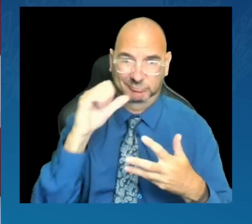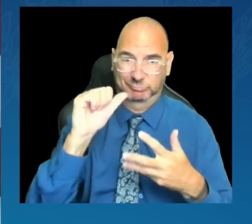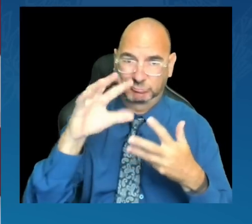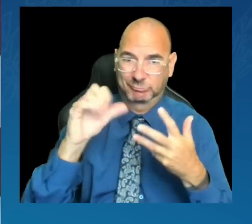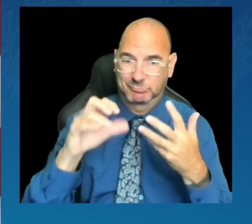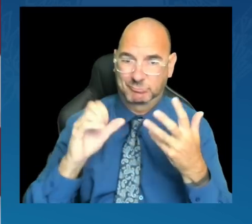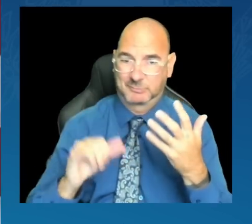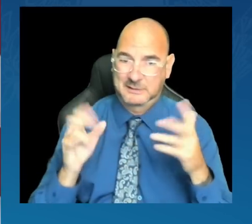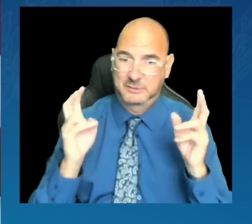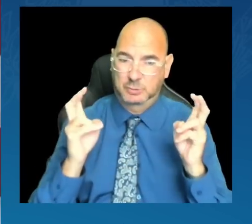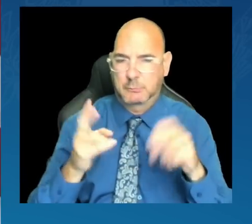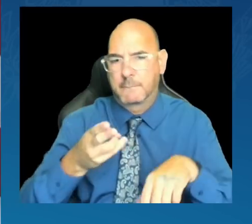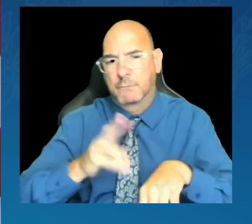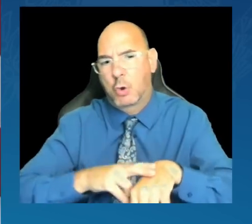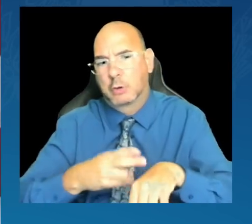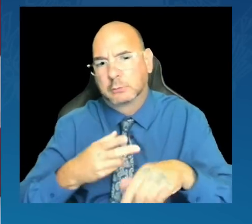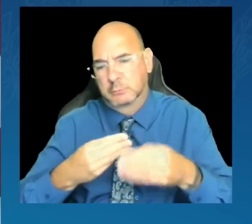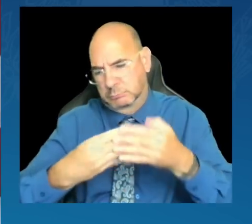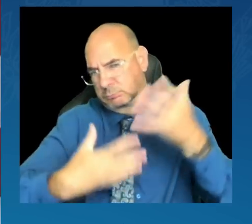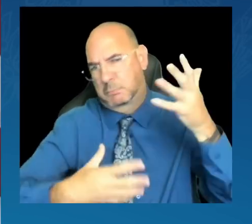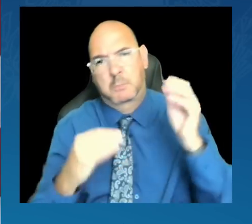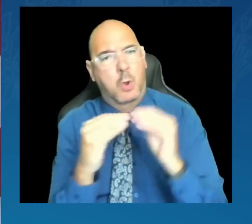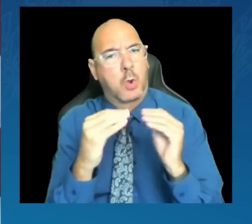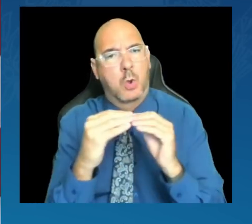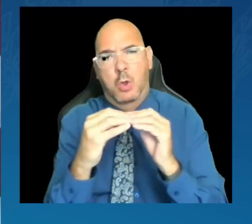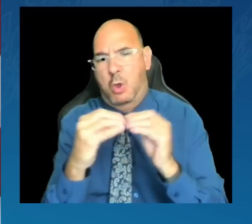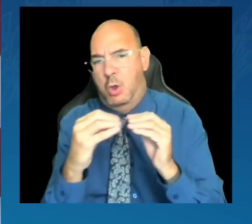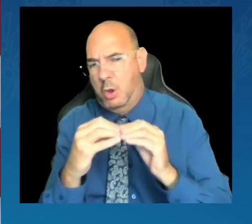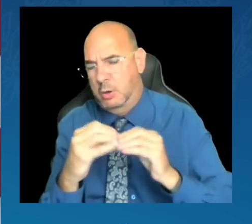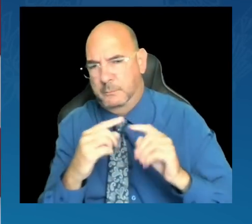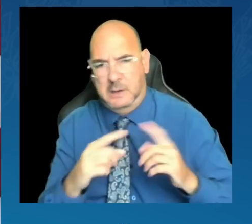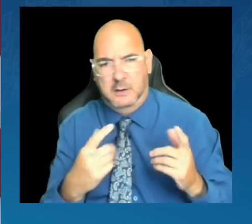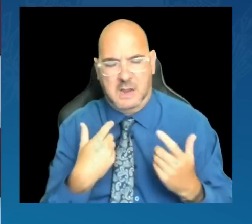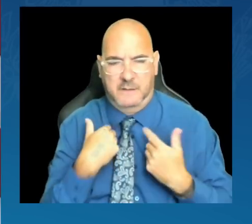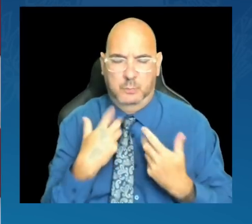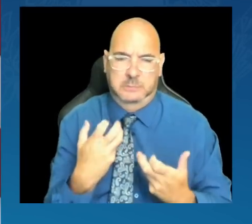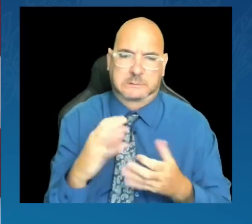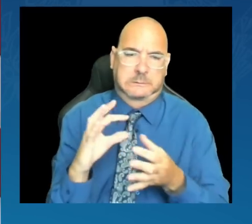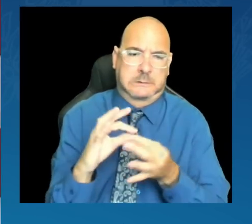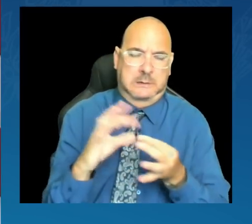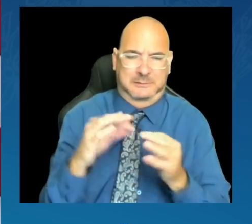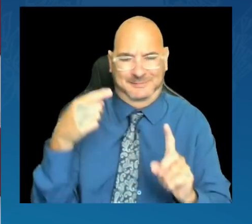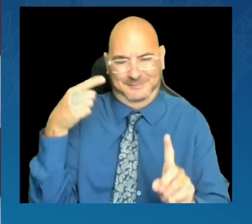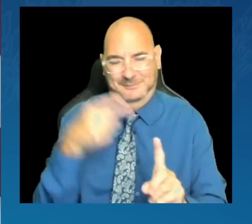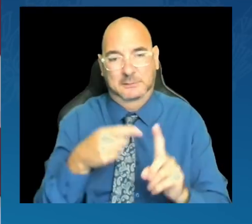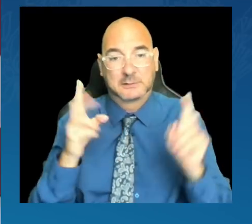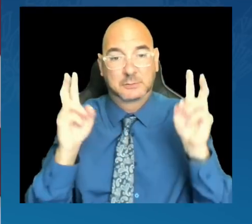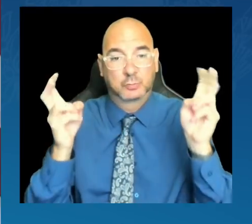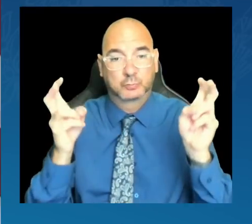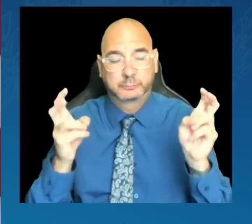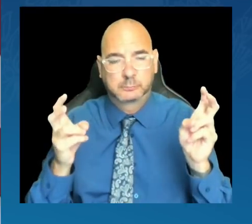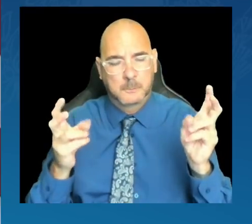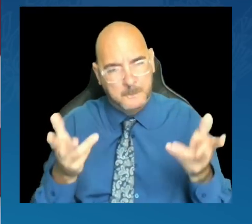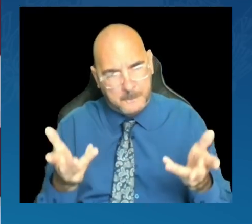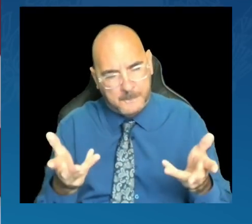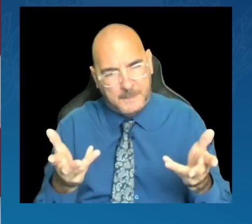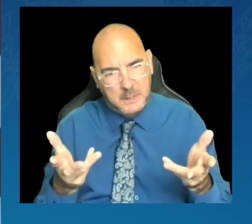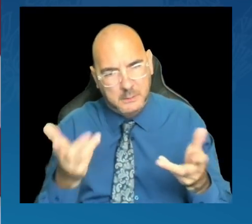I would also say that on this issue, one does not have to abandon your faith or your beliefs